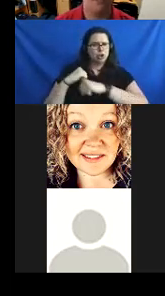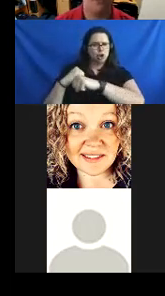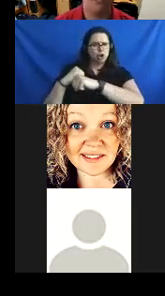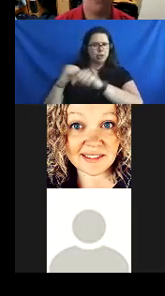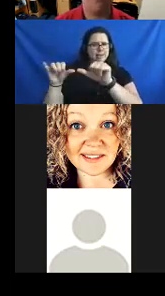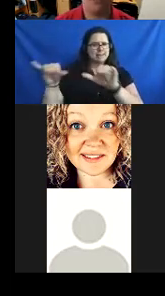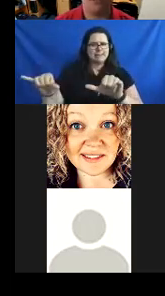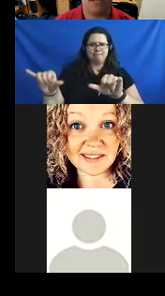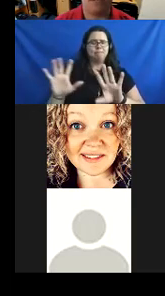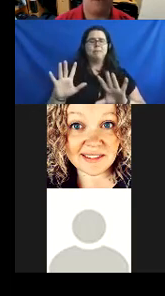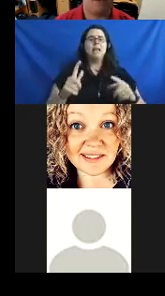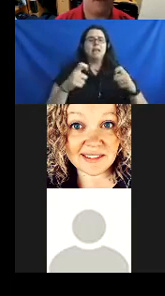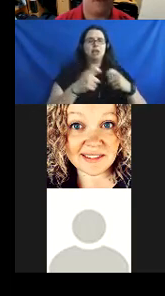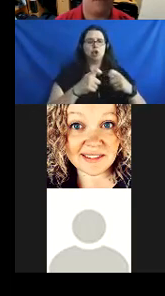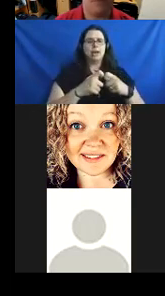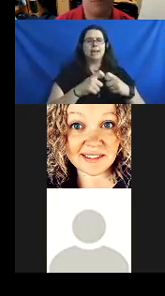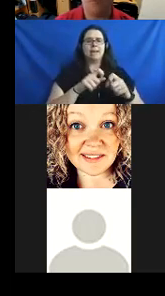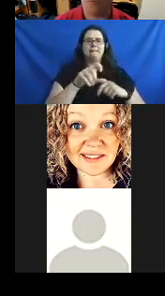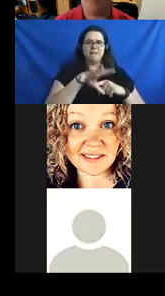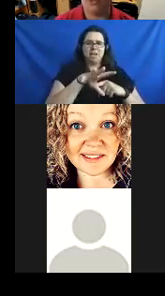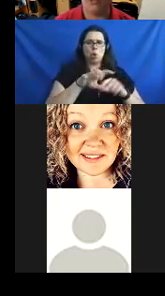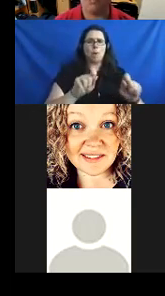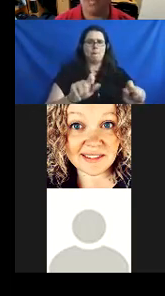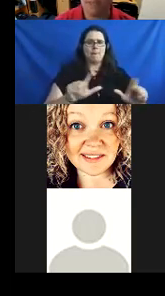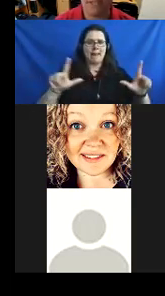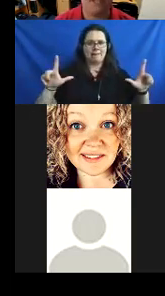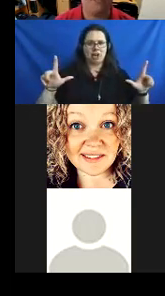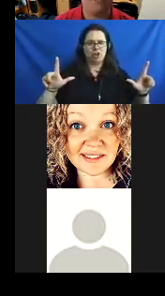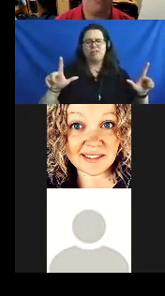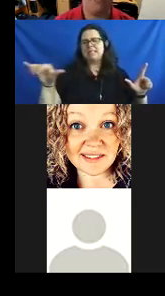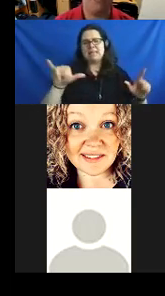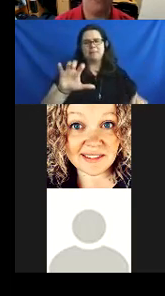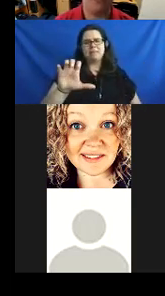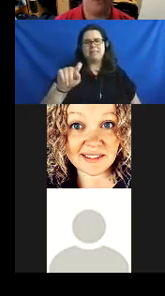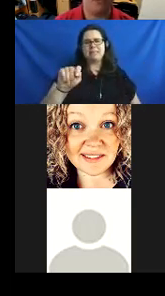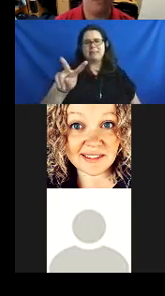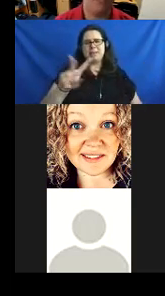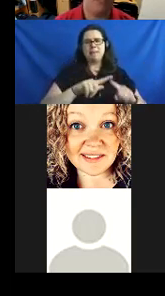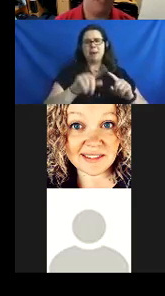ELECTRONIC VIDEO MAGNIFIERS IS JUST A NEWER TERM.